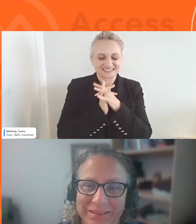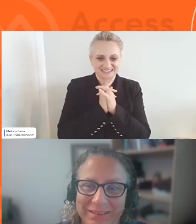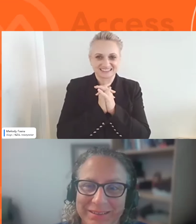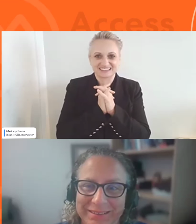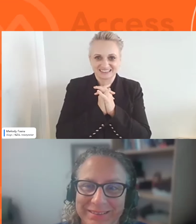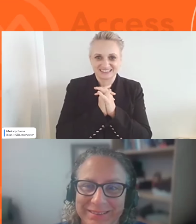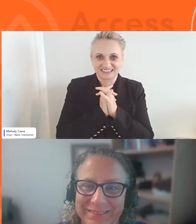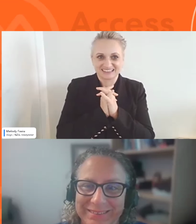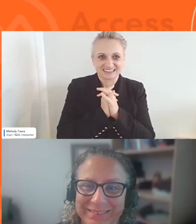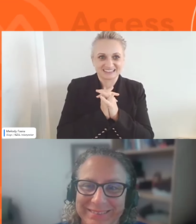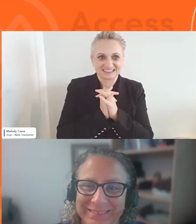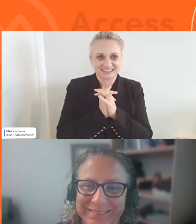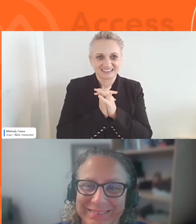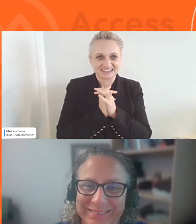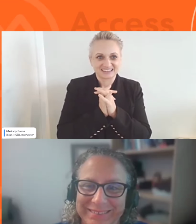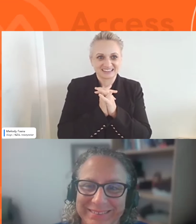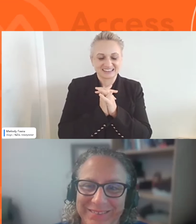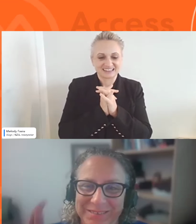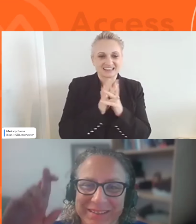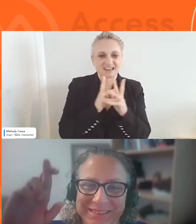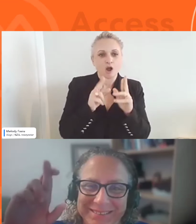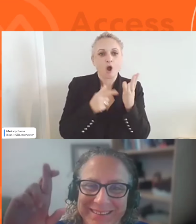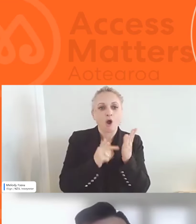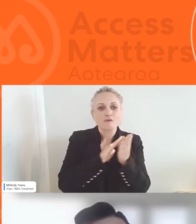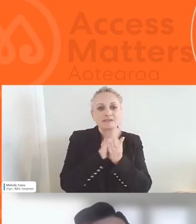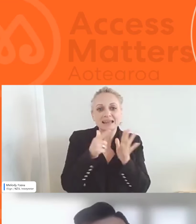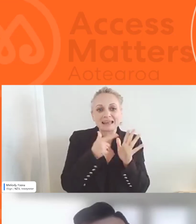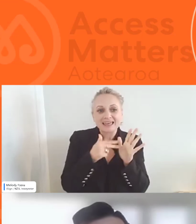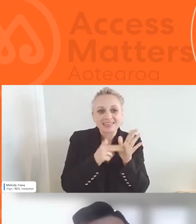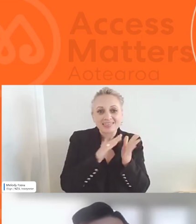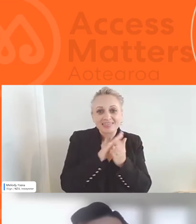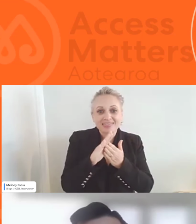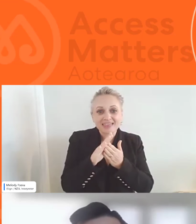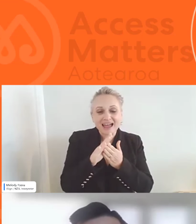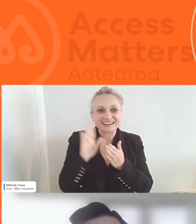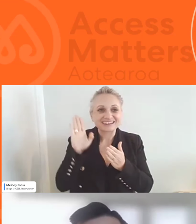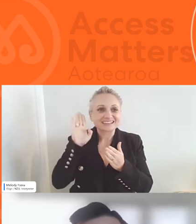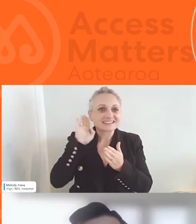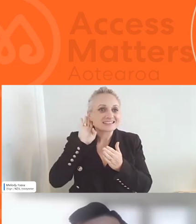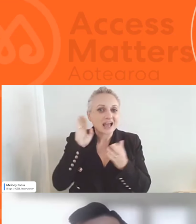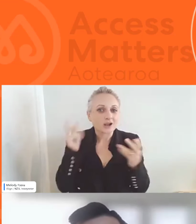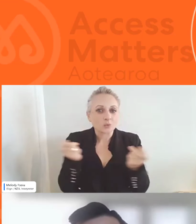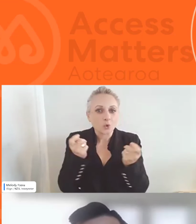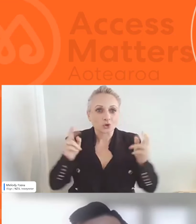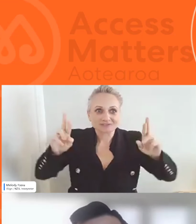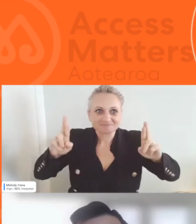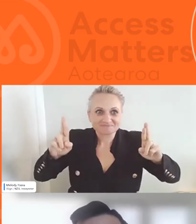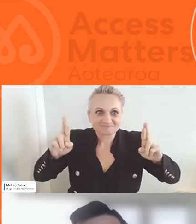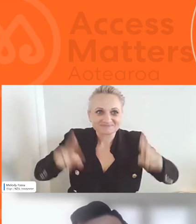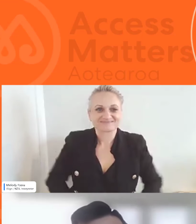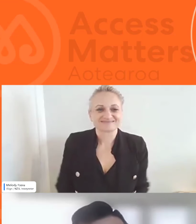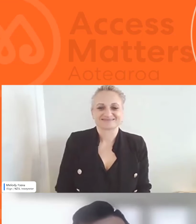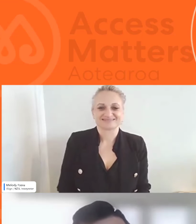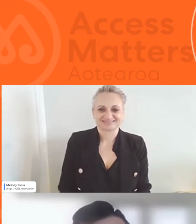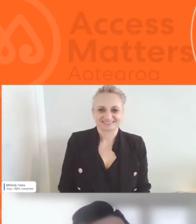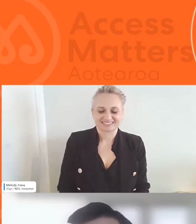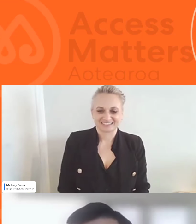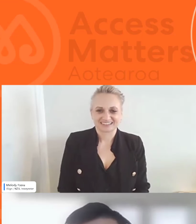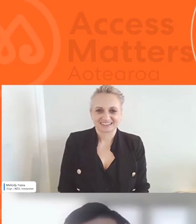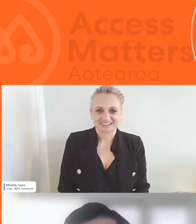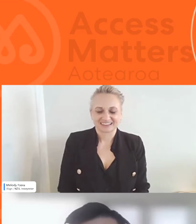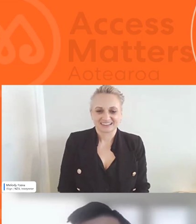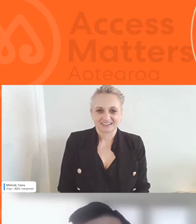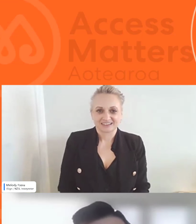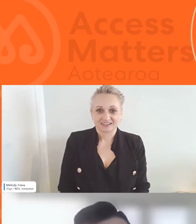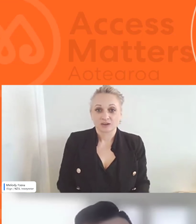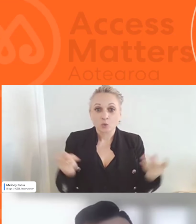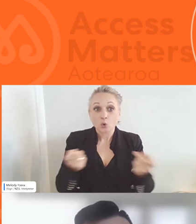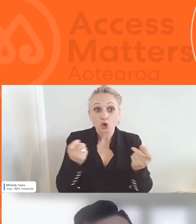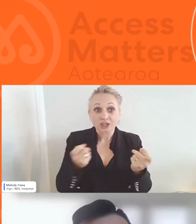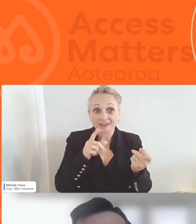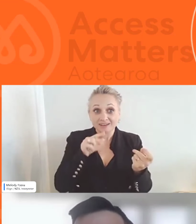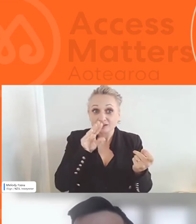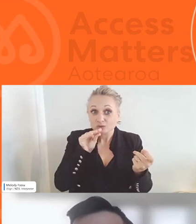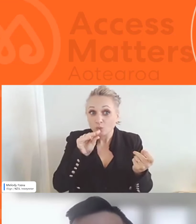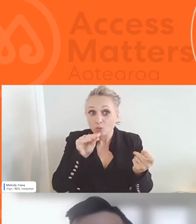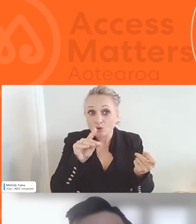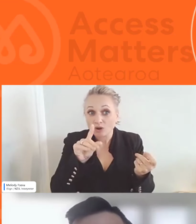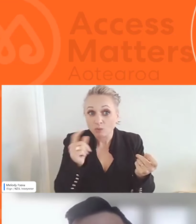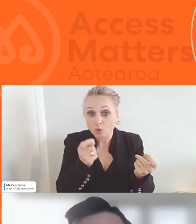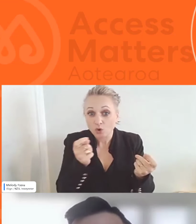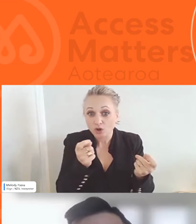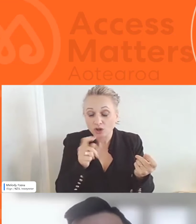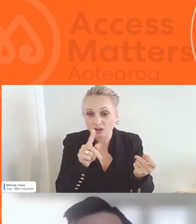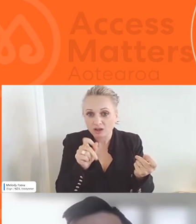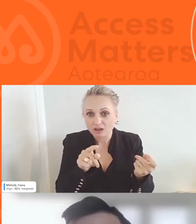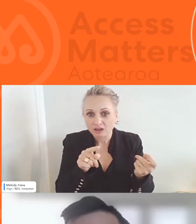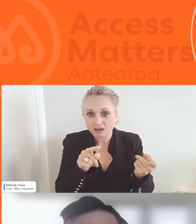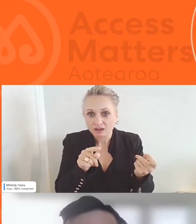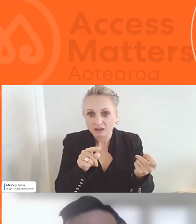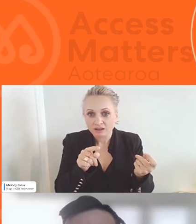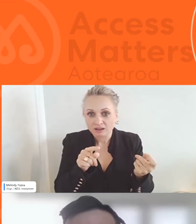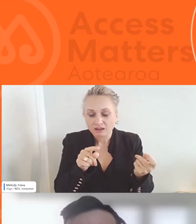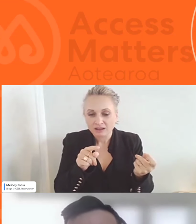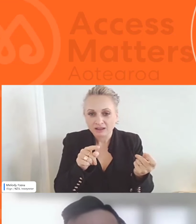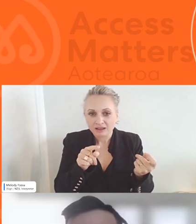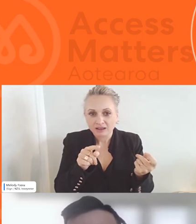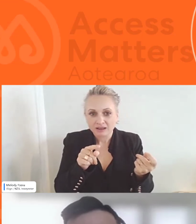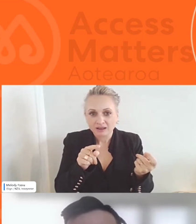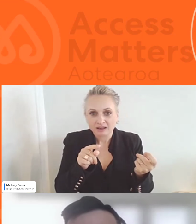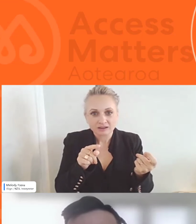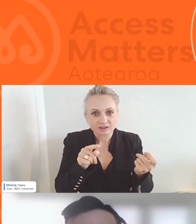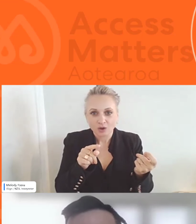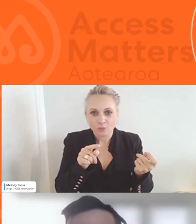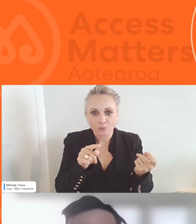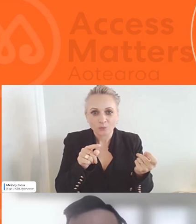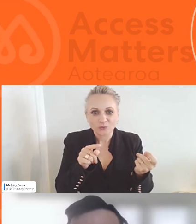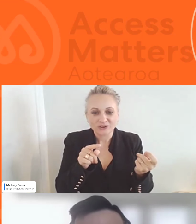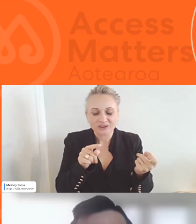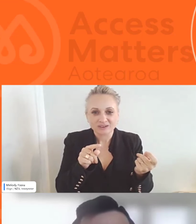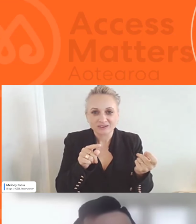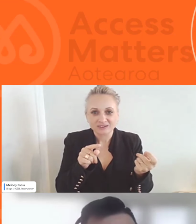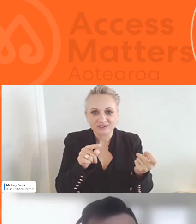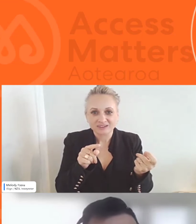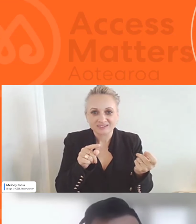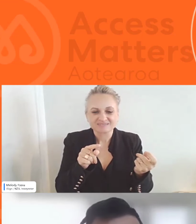going. Cross fingers. Do we have sound? No. No, okay, shall we move